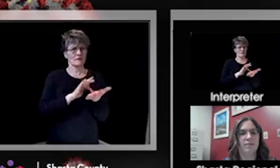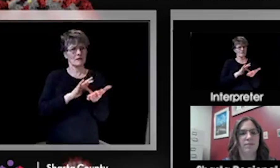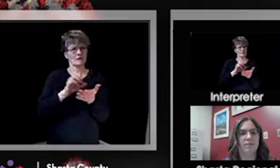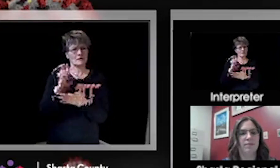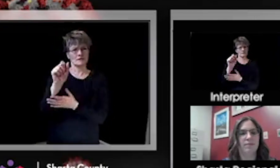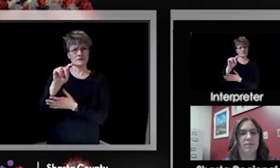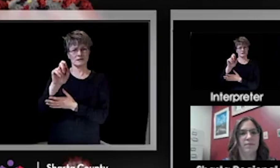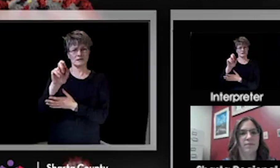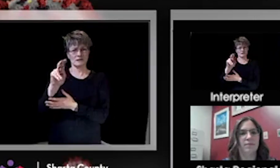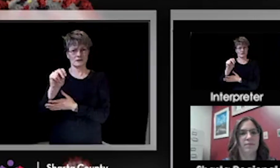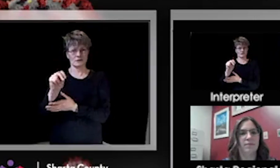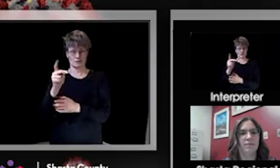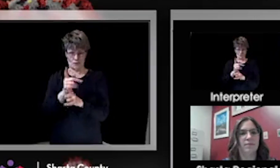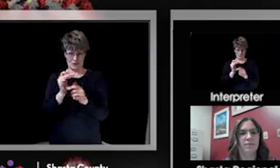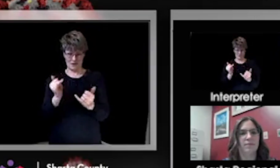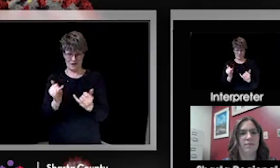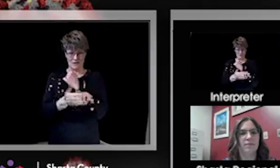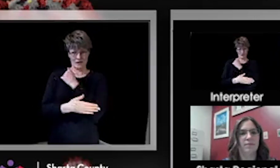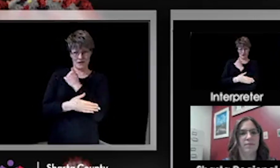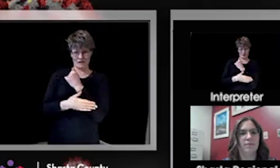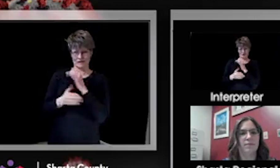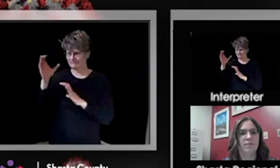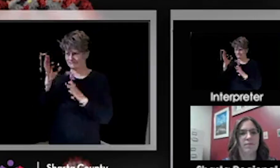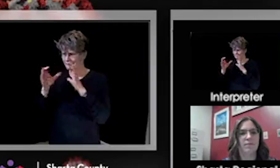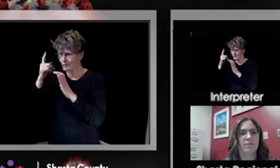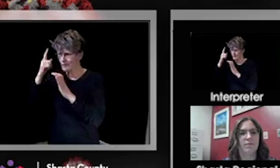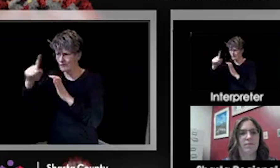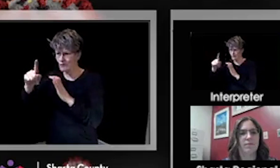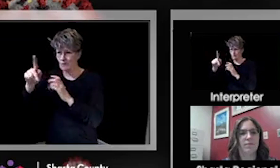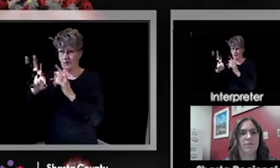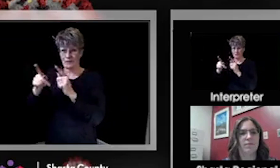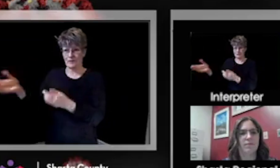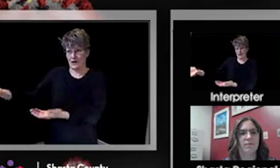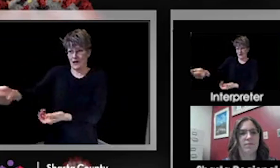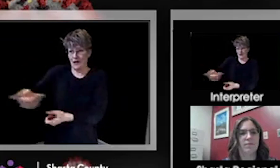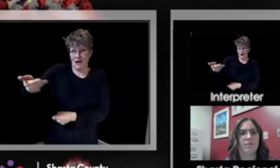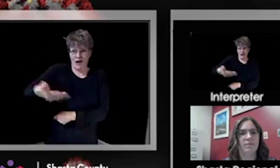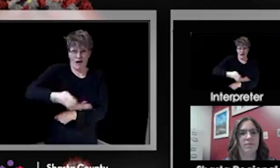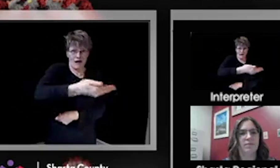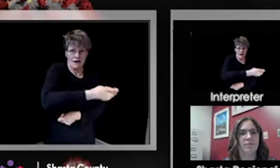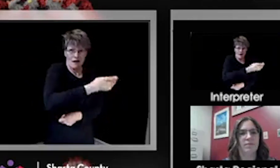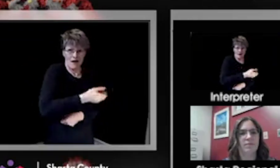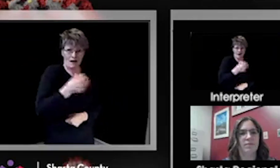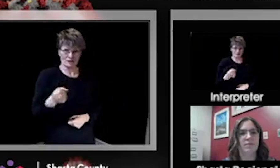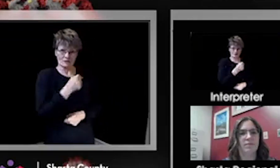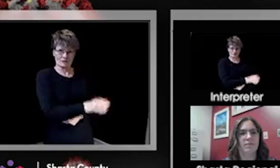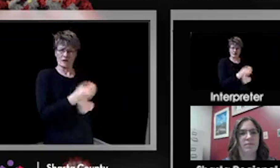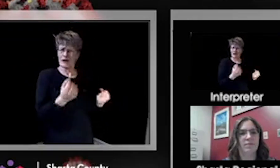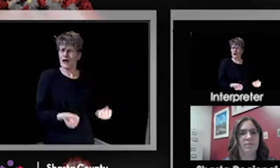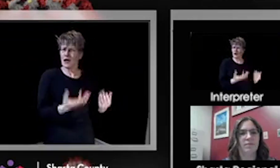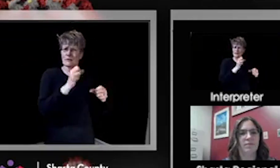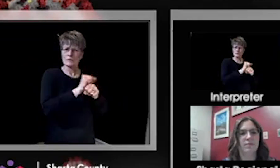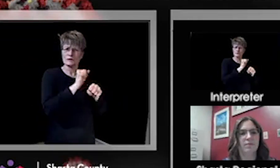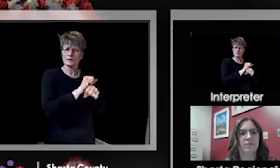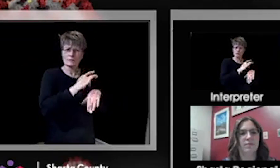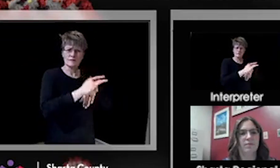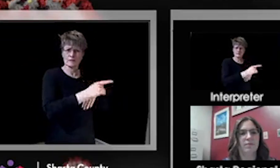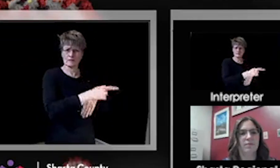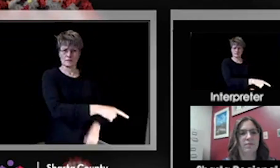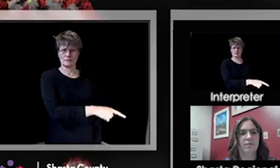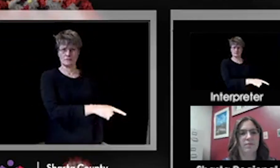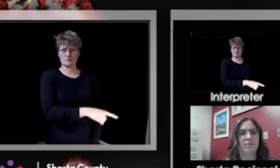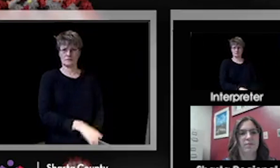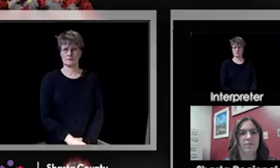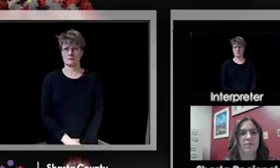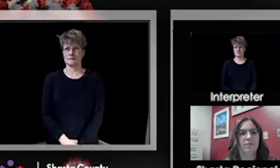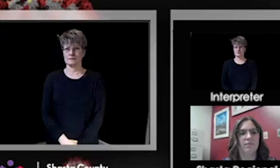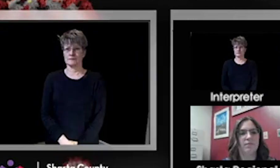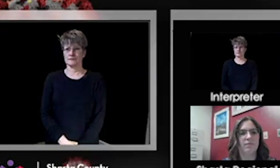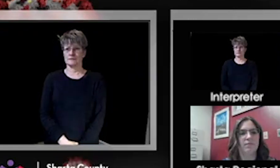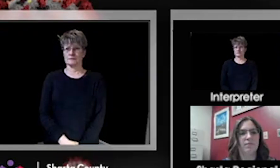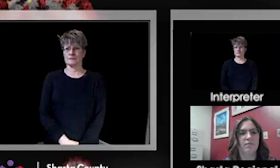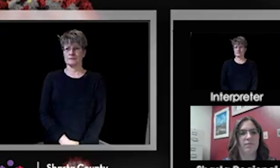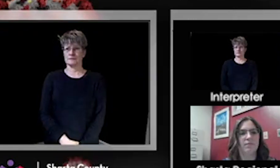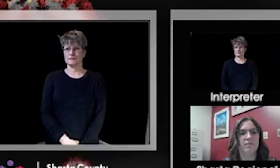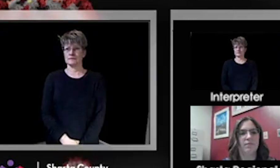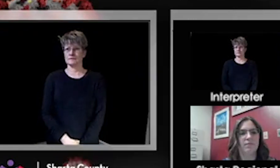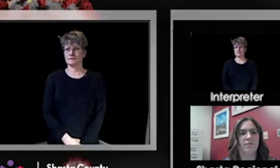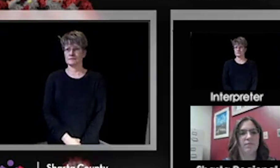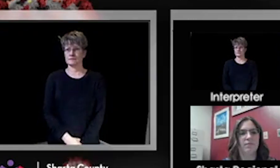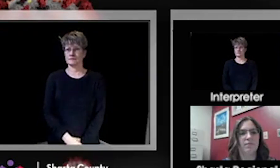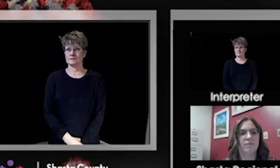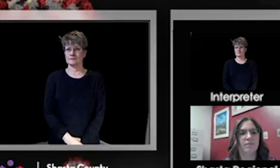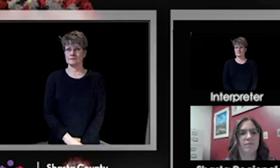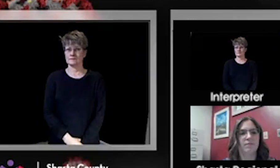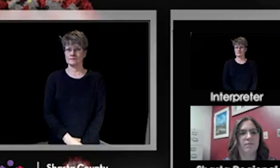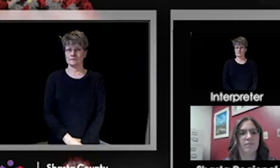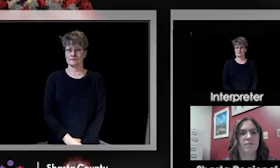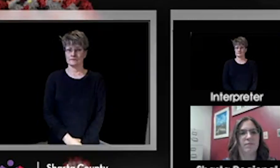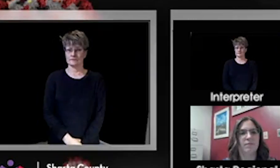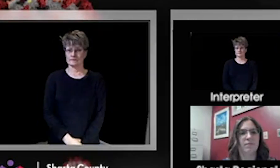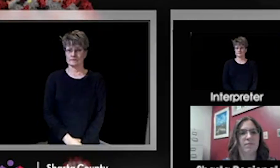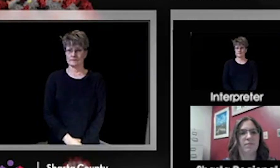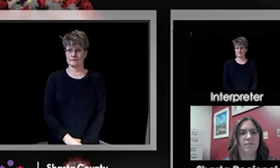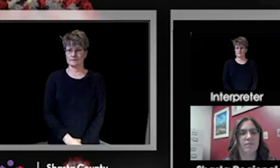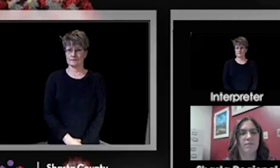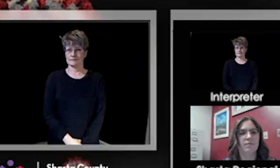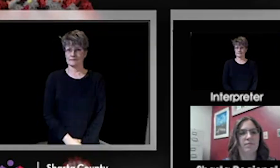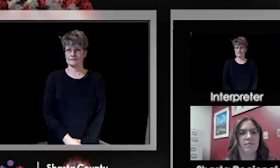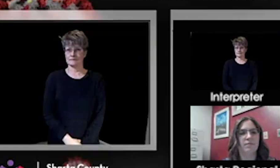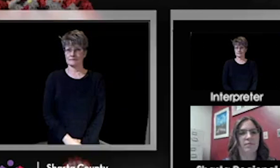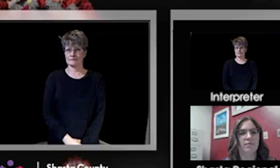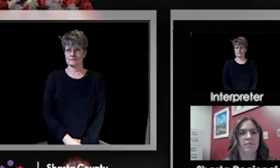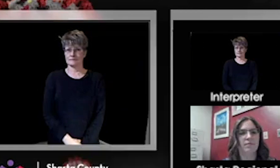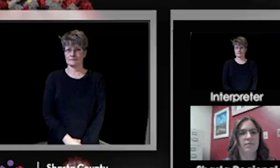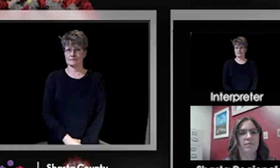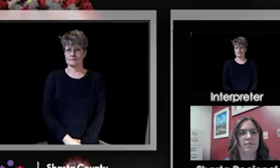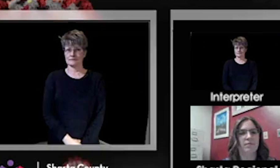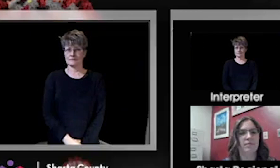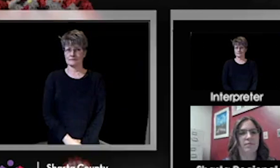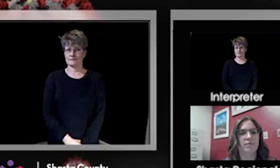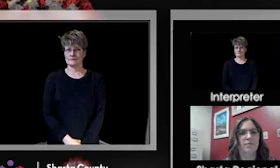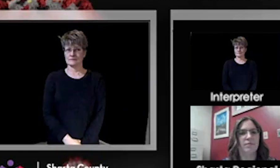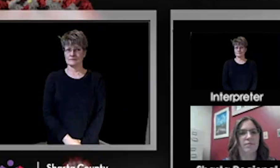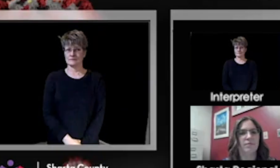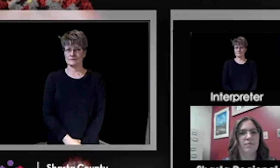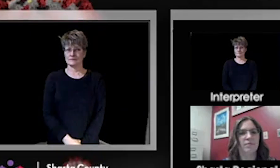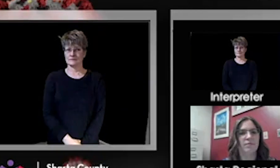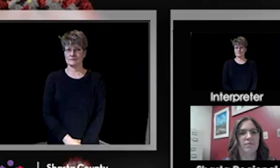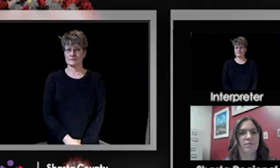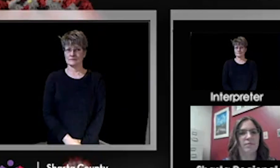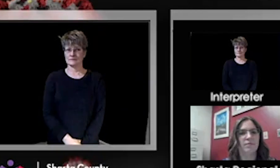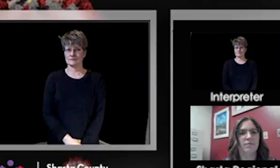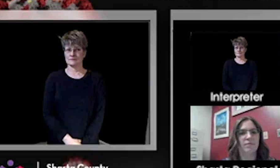medical professionals. Do we know an exact number of positions that need to be filled?